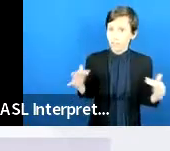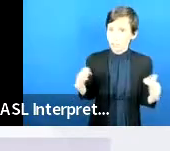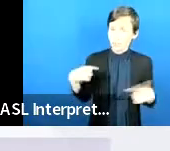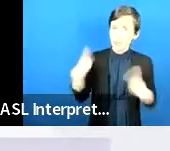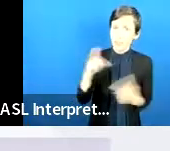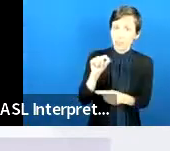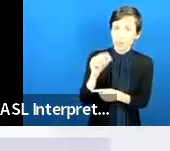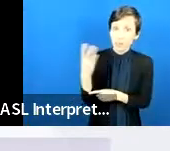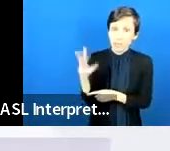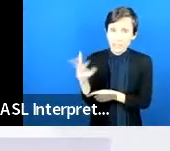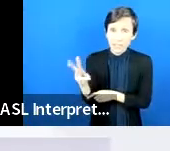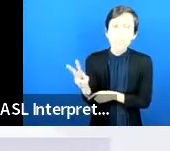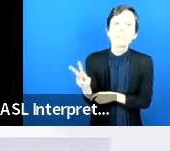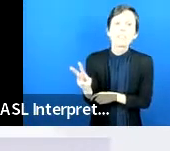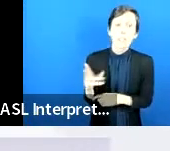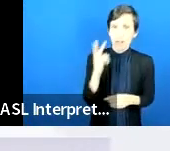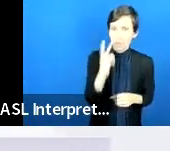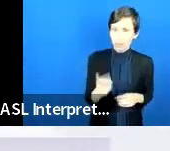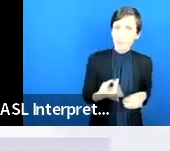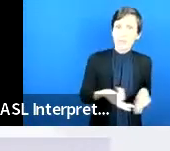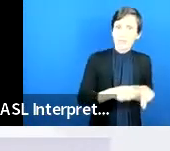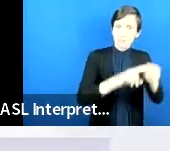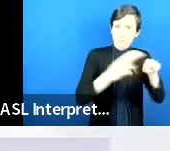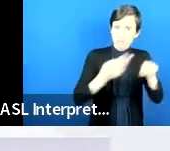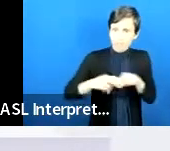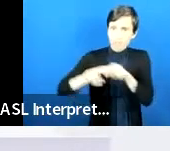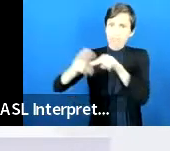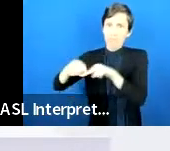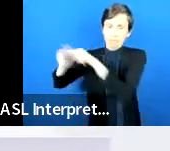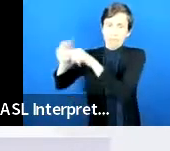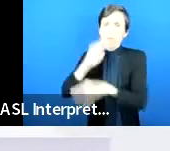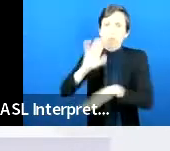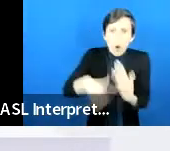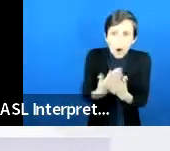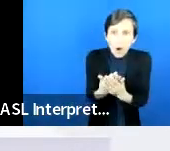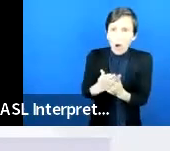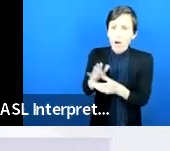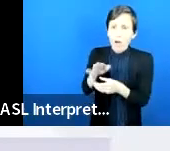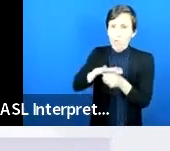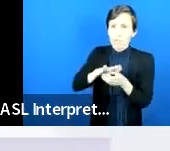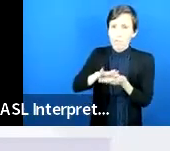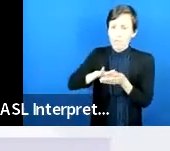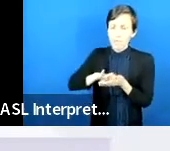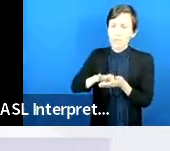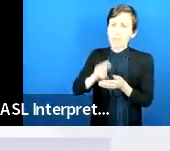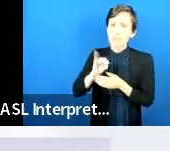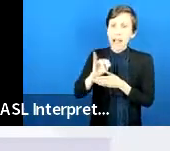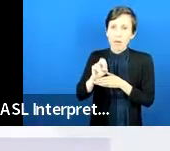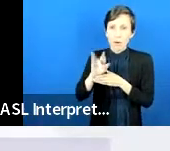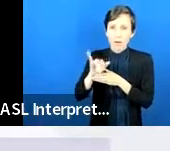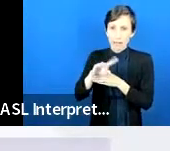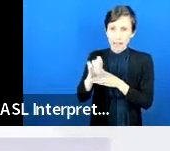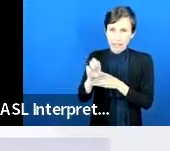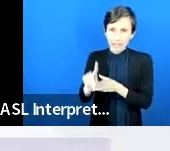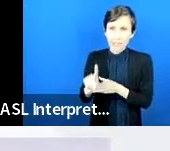we have seen increasing trends across all minoritized faculty groups, with the exception of our Native American tenure track faculty.